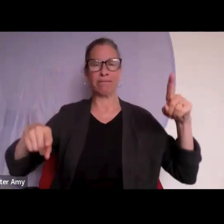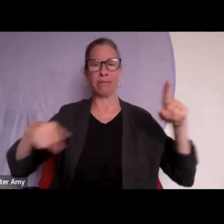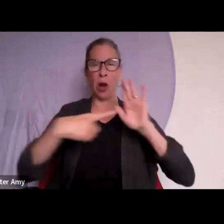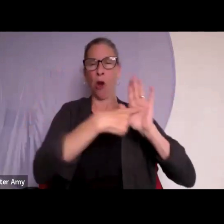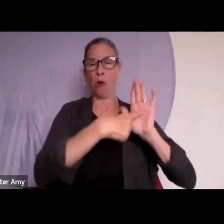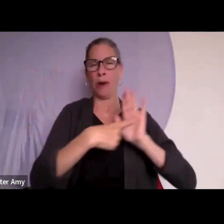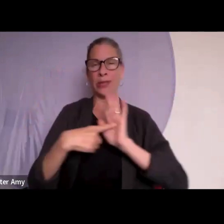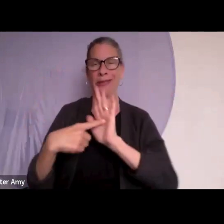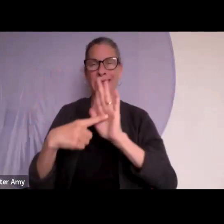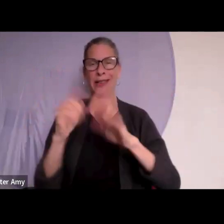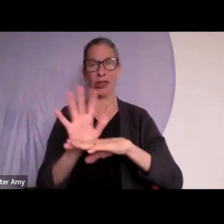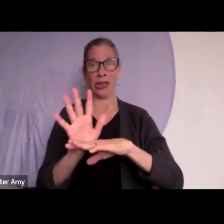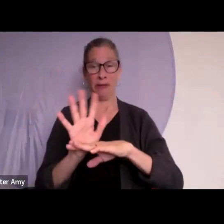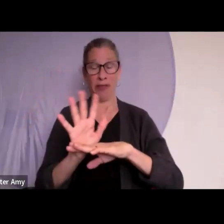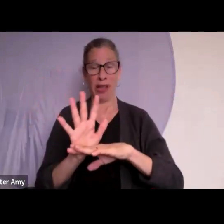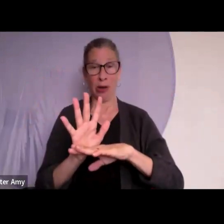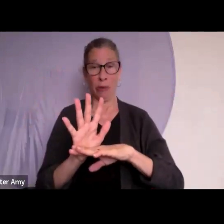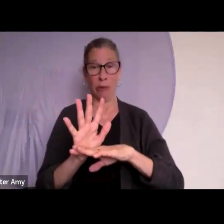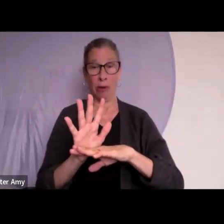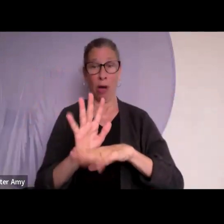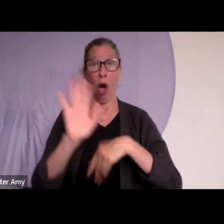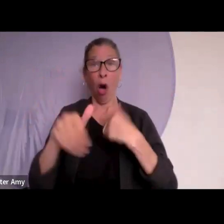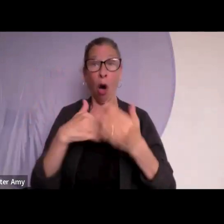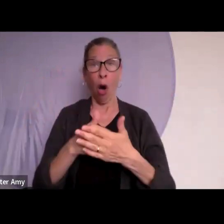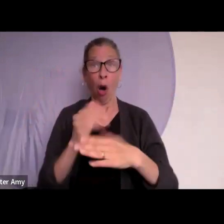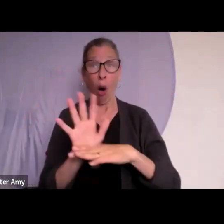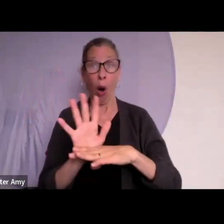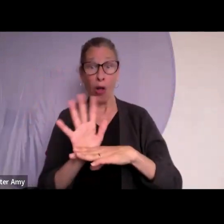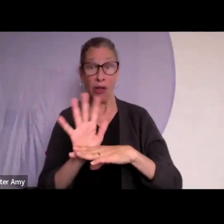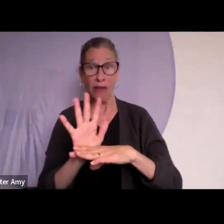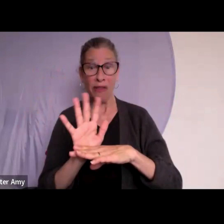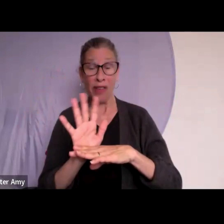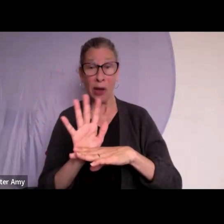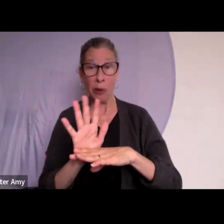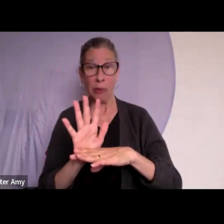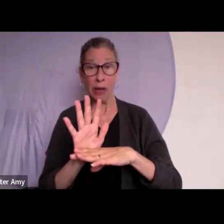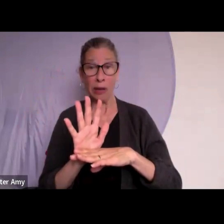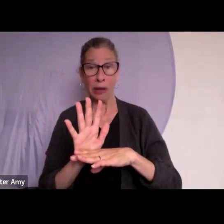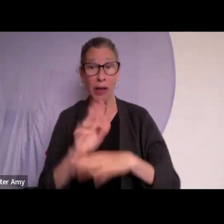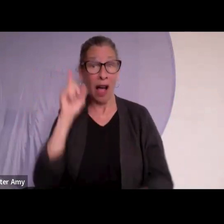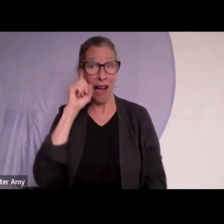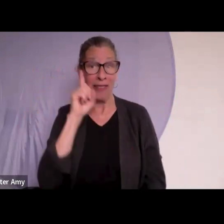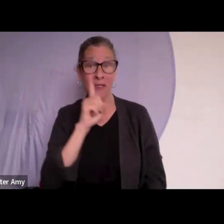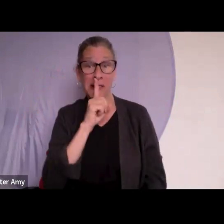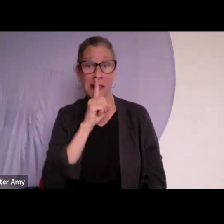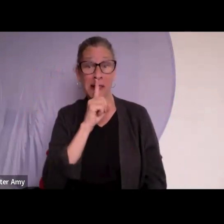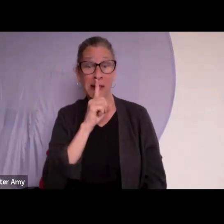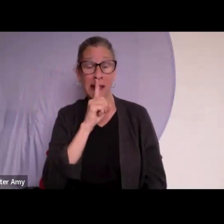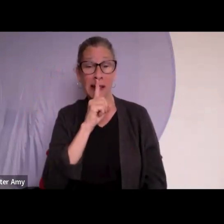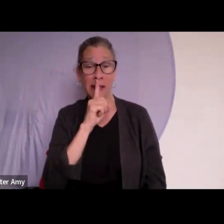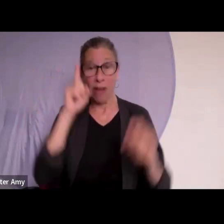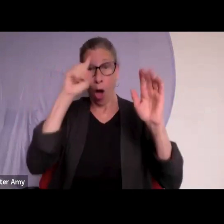in film so it's not, not all of our films, we can make the whole film festival just on the deaf, autism, and cerebral palsy